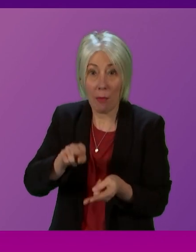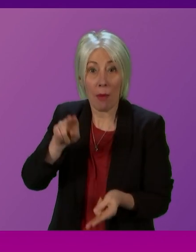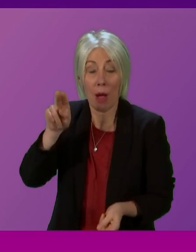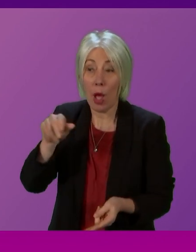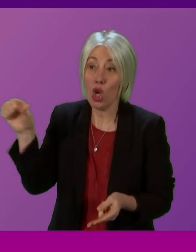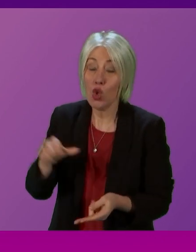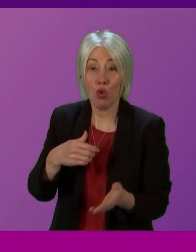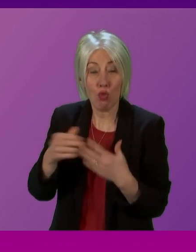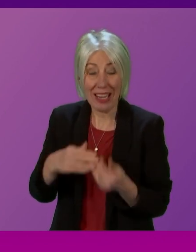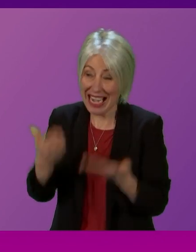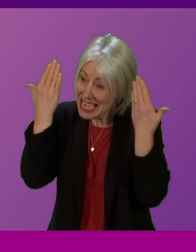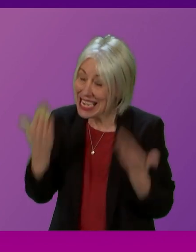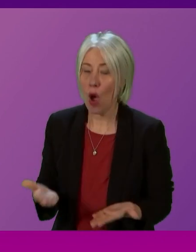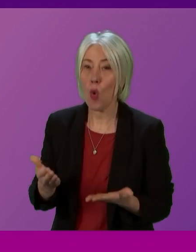those who are dealing with the impact of them.